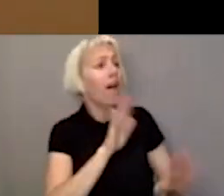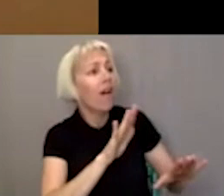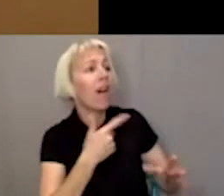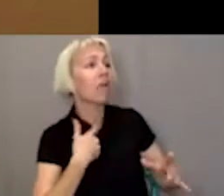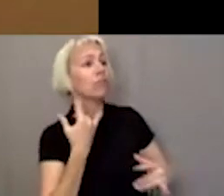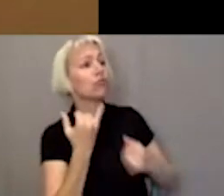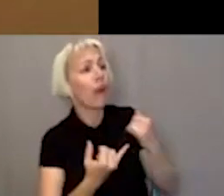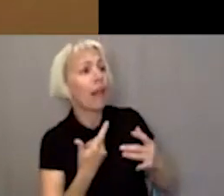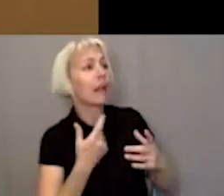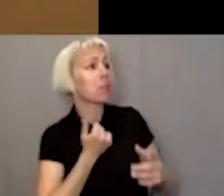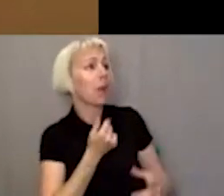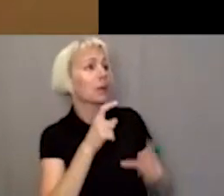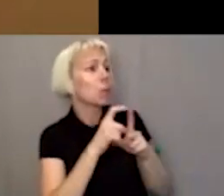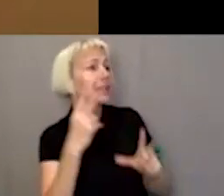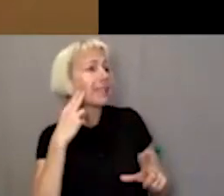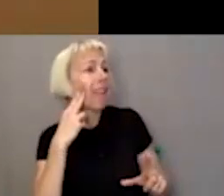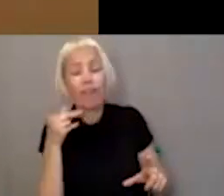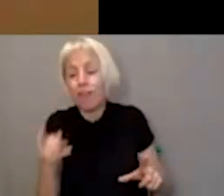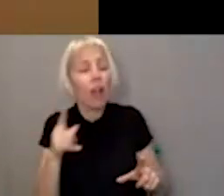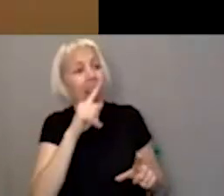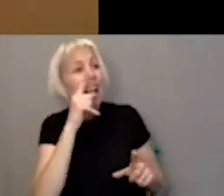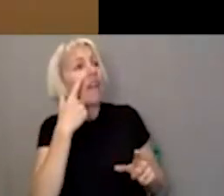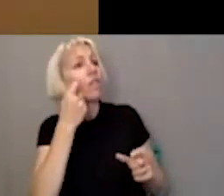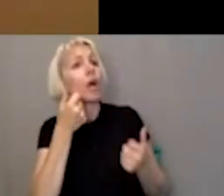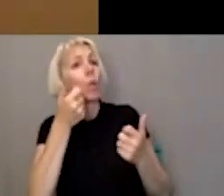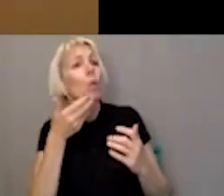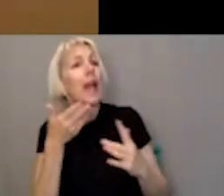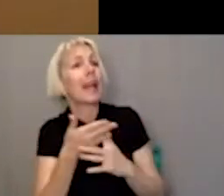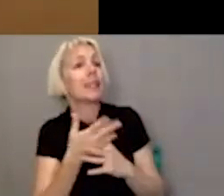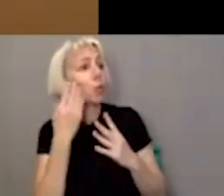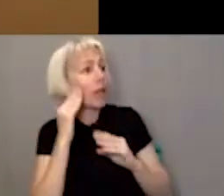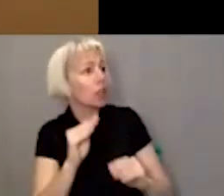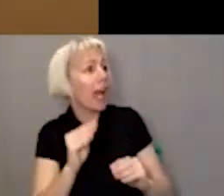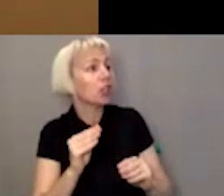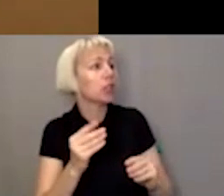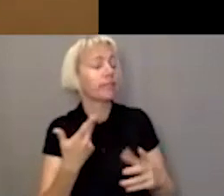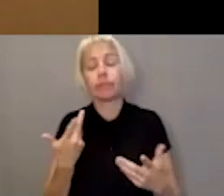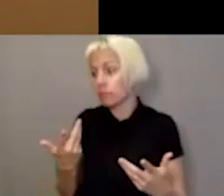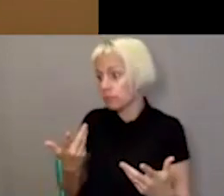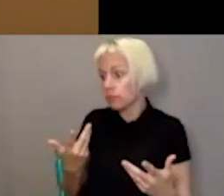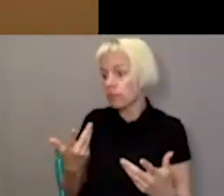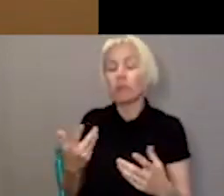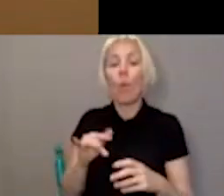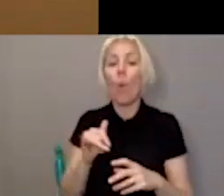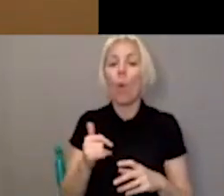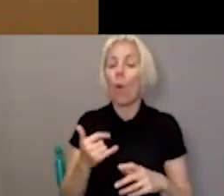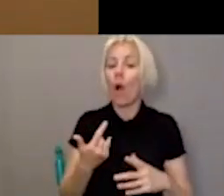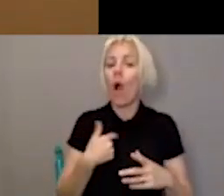to education, like my other children," or when you get an email, from an advocate, saying